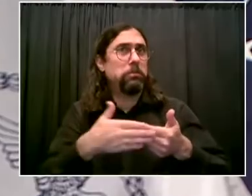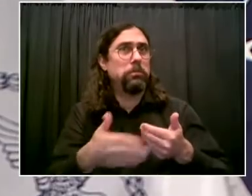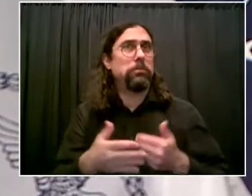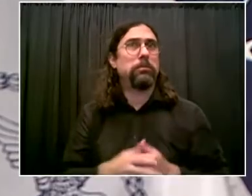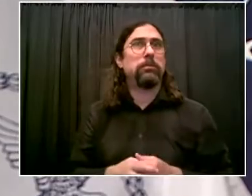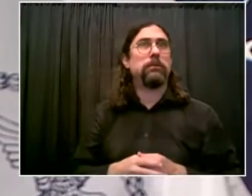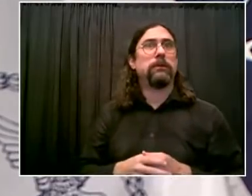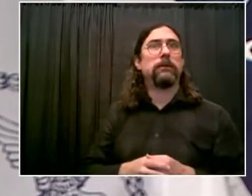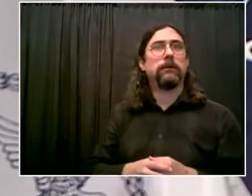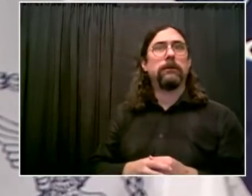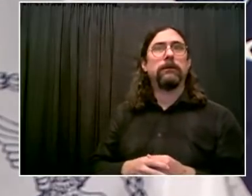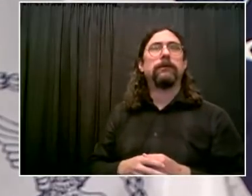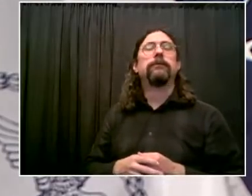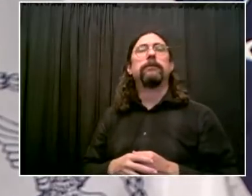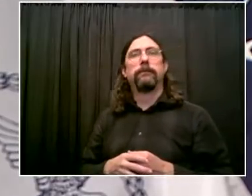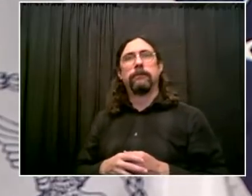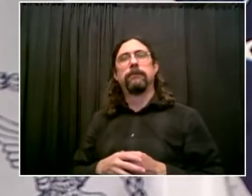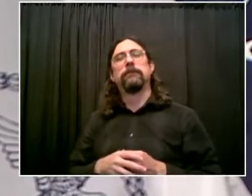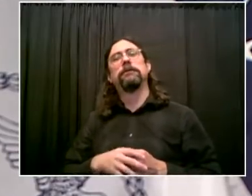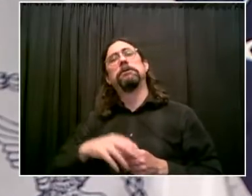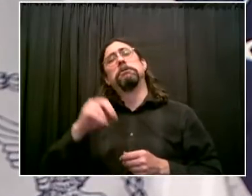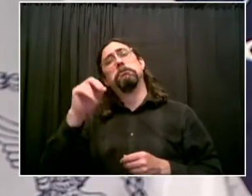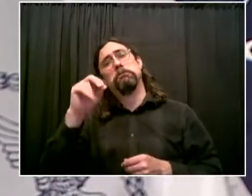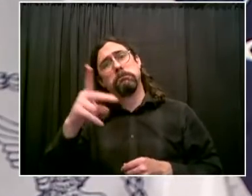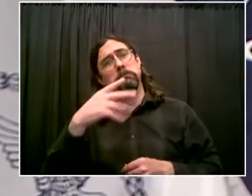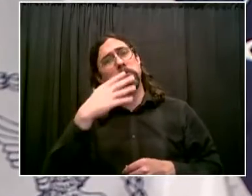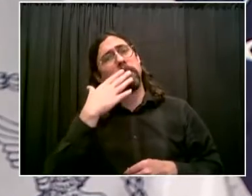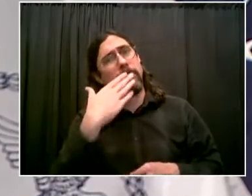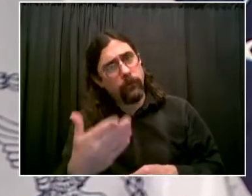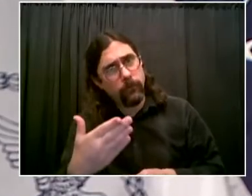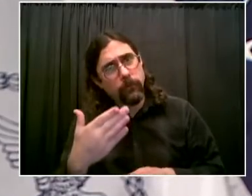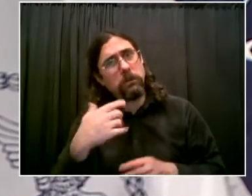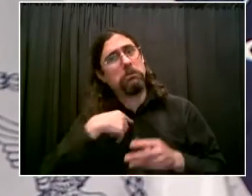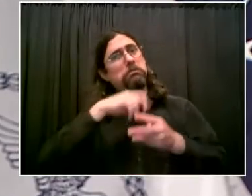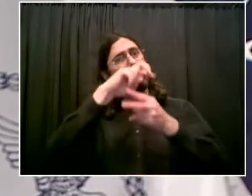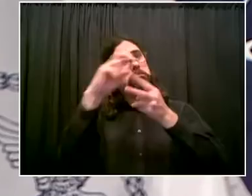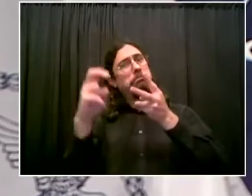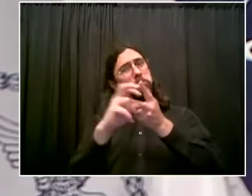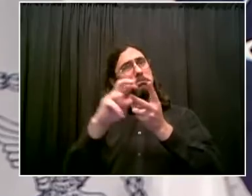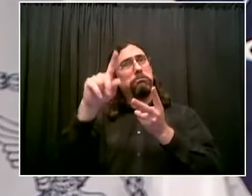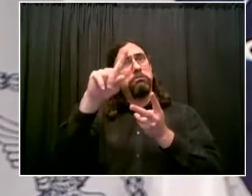THSI IS A RIGHT WAY TO HANDLE HOMELESSNESS GOING FORWARD. GO AHEAD YOAV